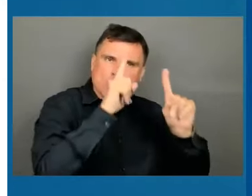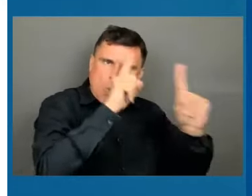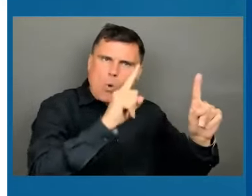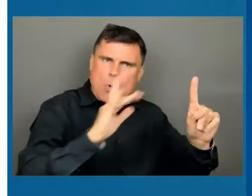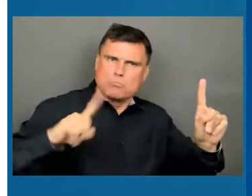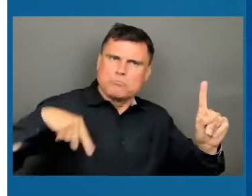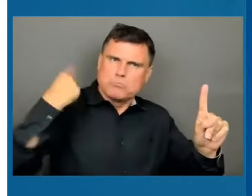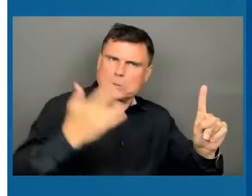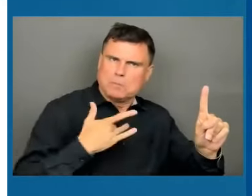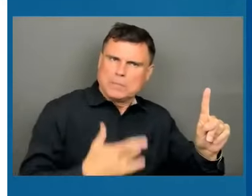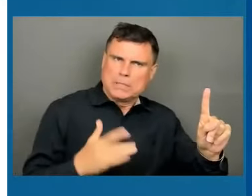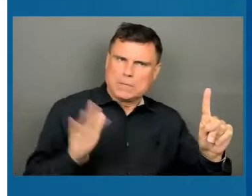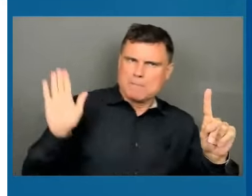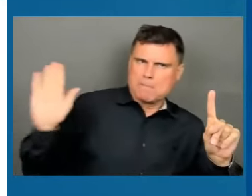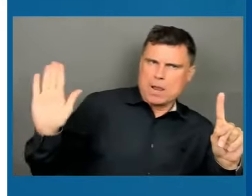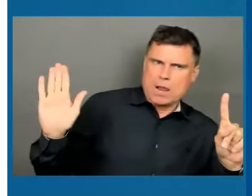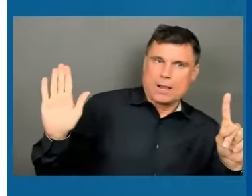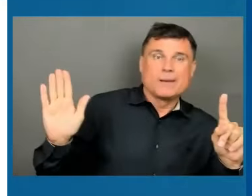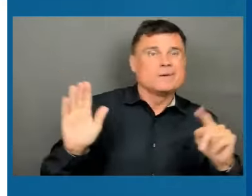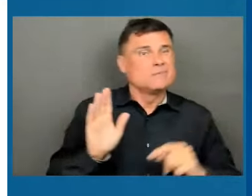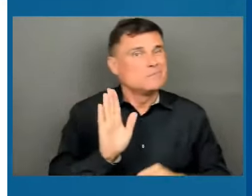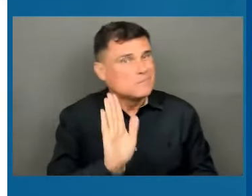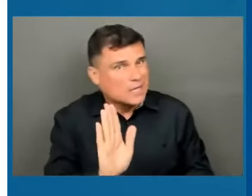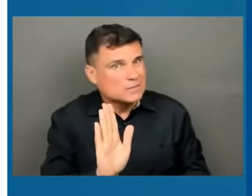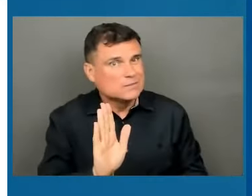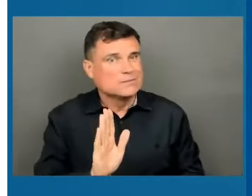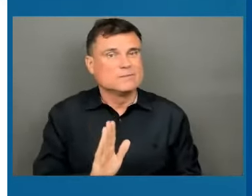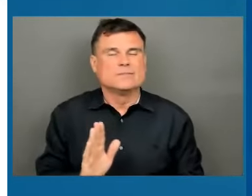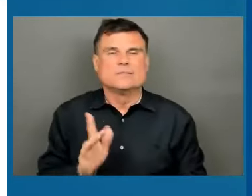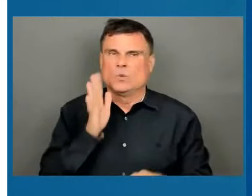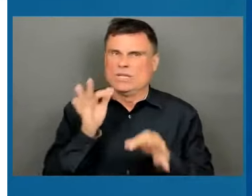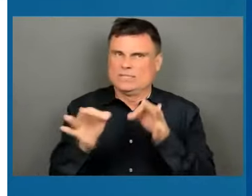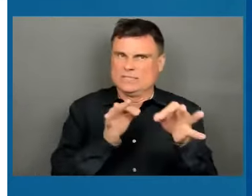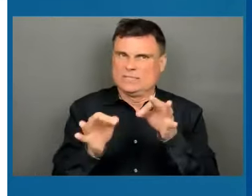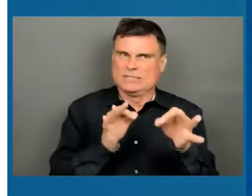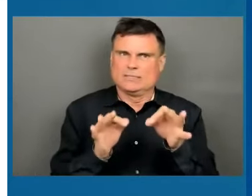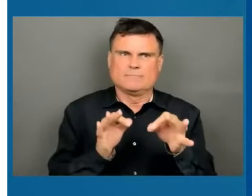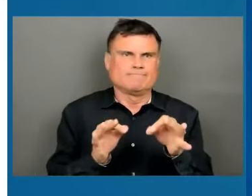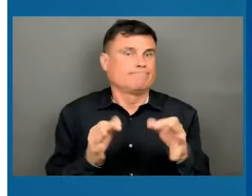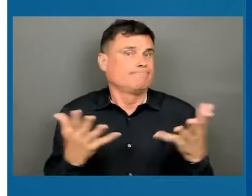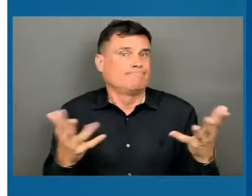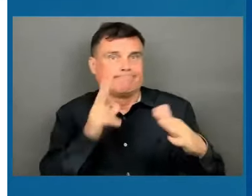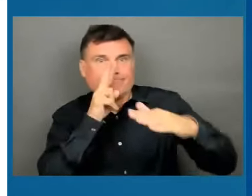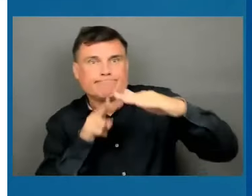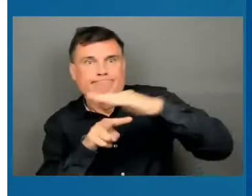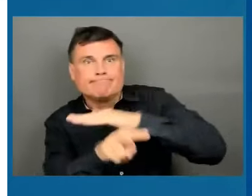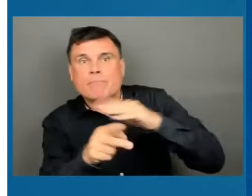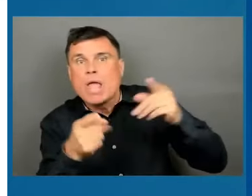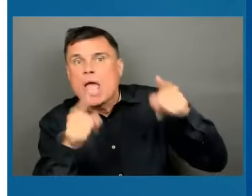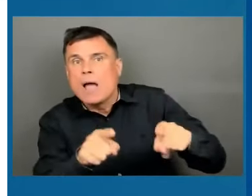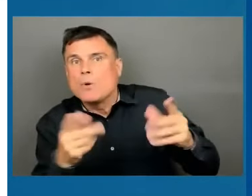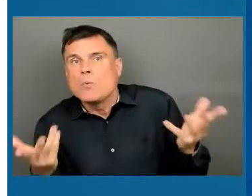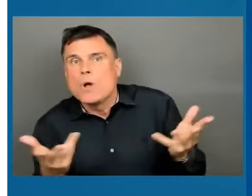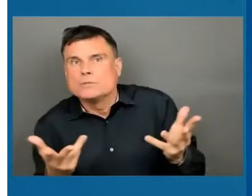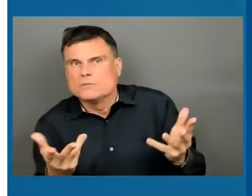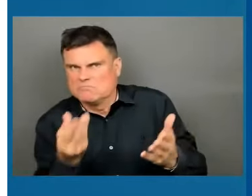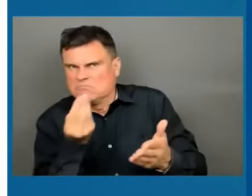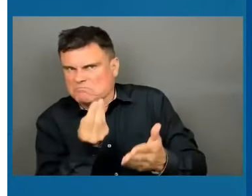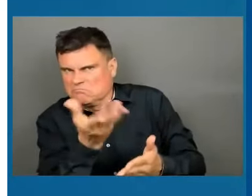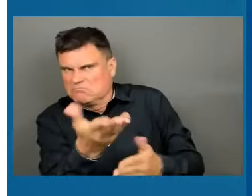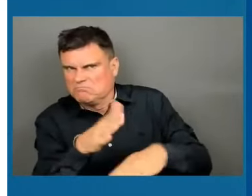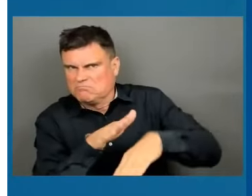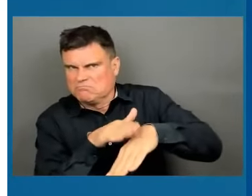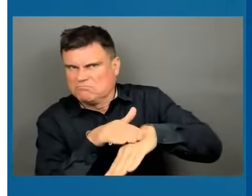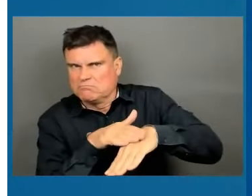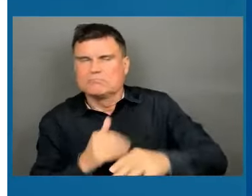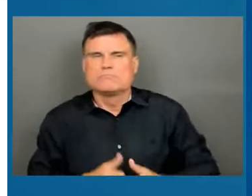coming with lightning and heavy